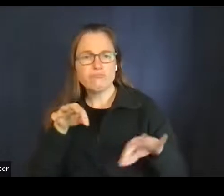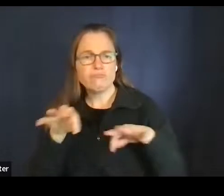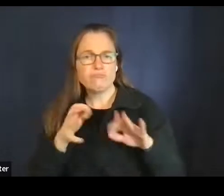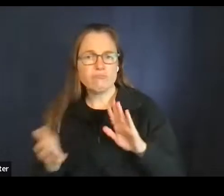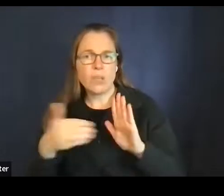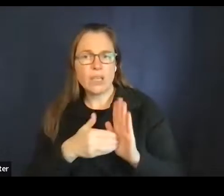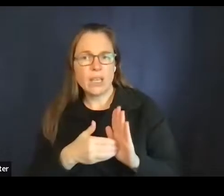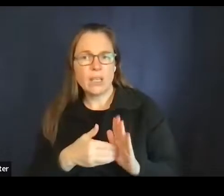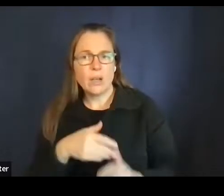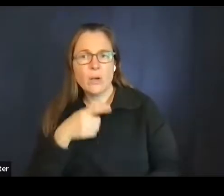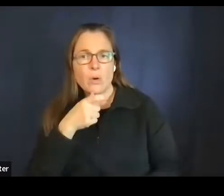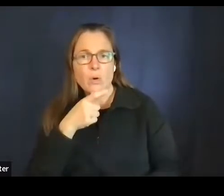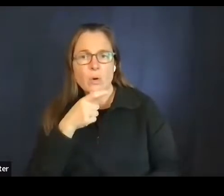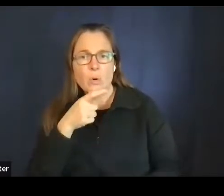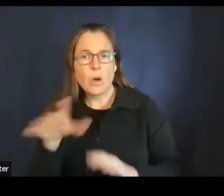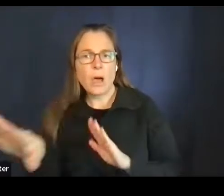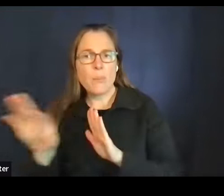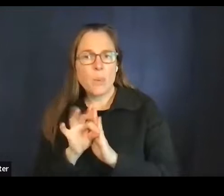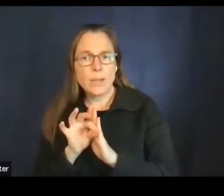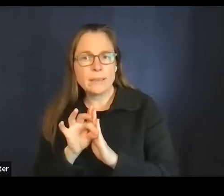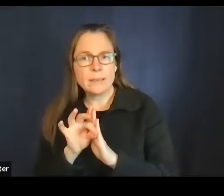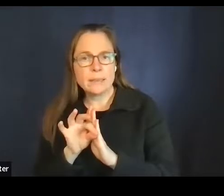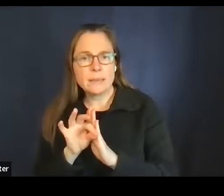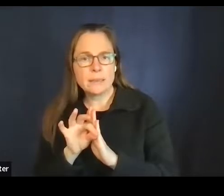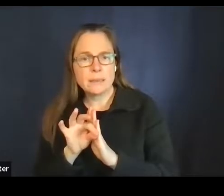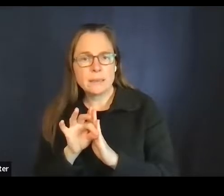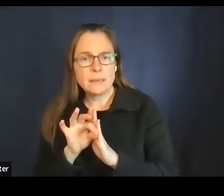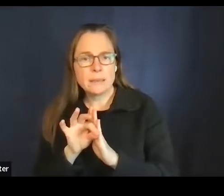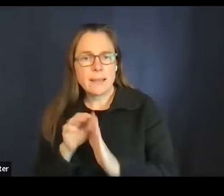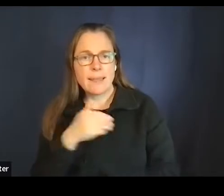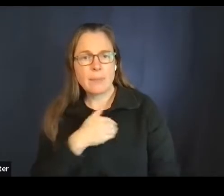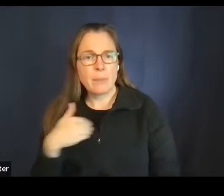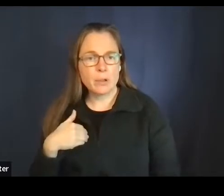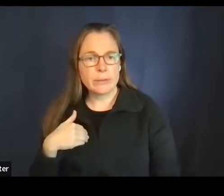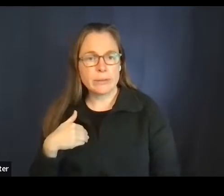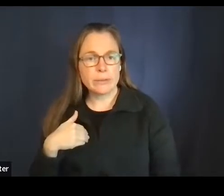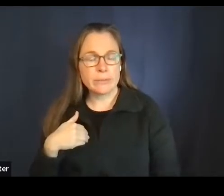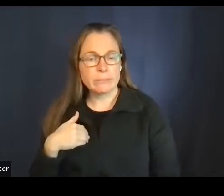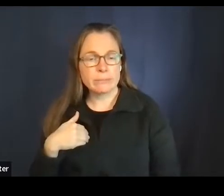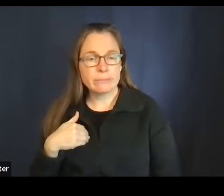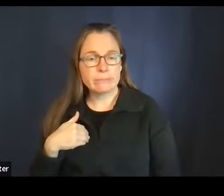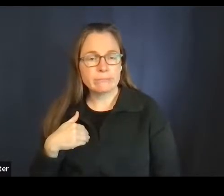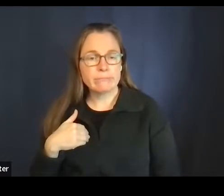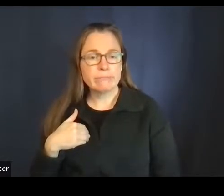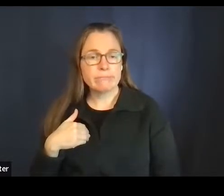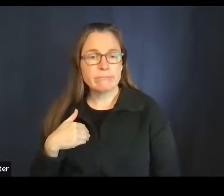who appoints members for each of those groups and the work that they ultimately produce?